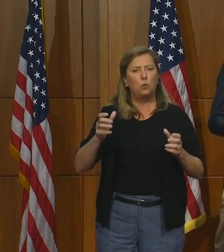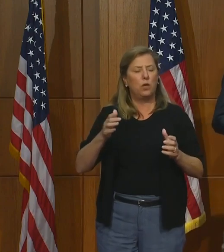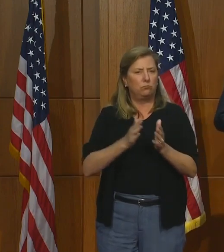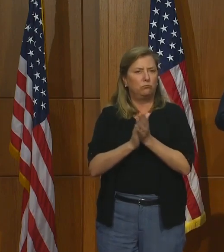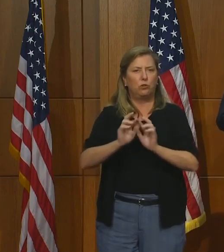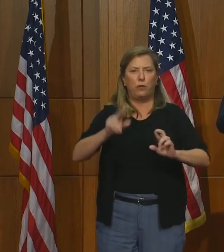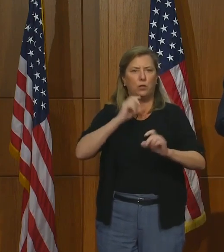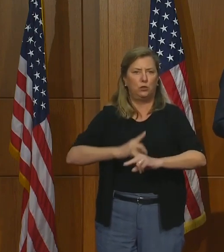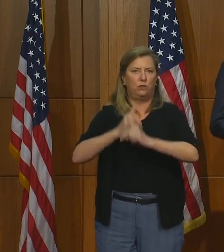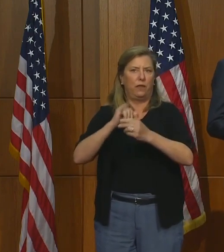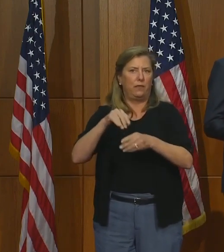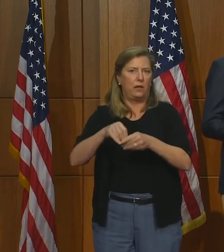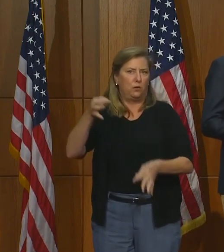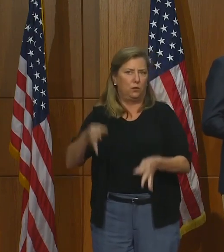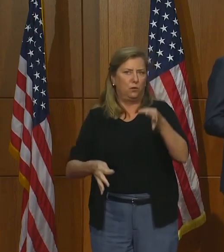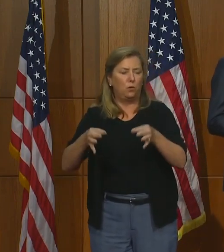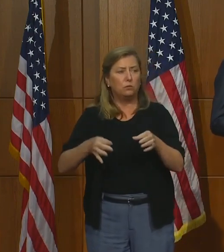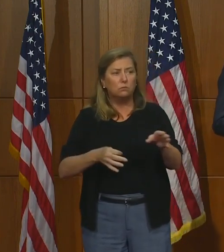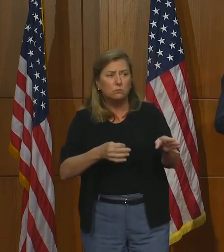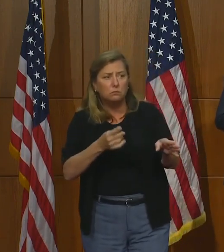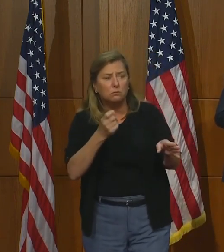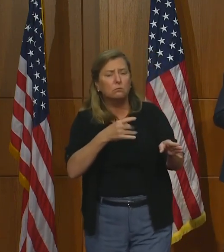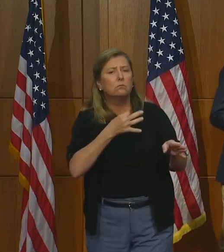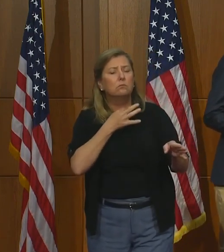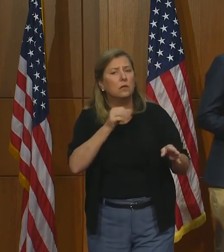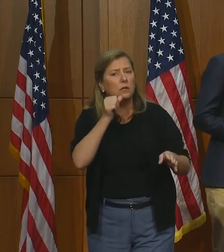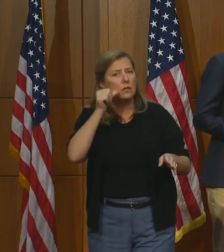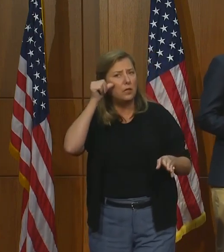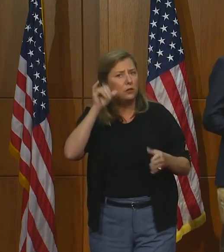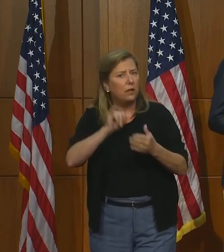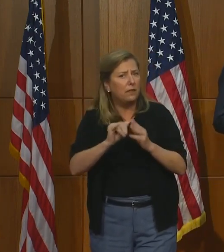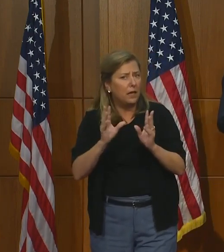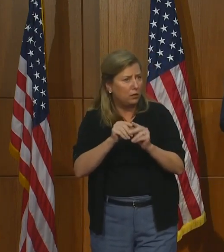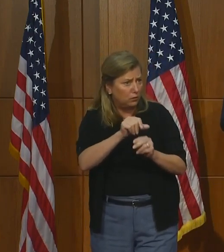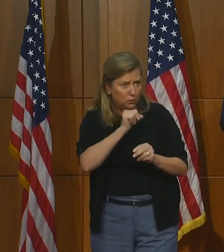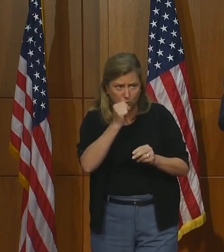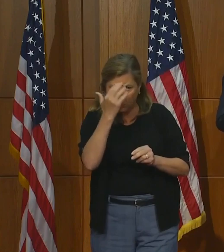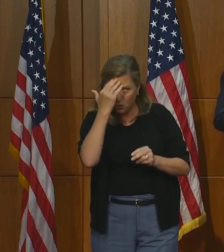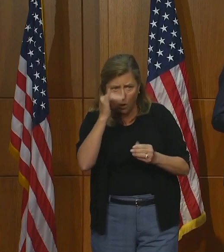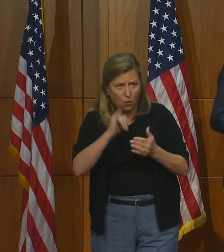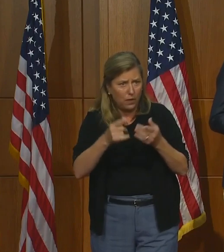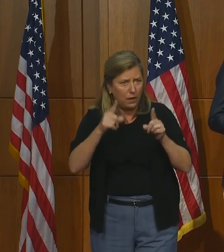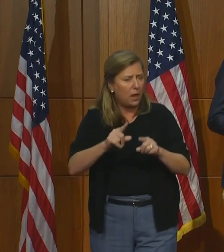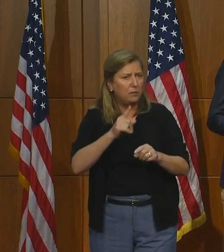VIRGINIANS AND WE LOOK FORWARD